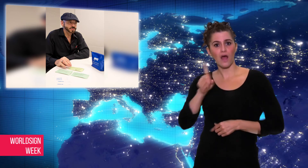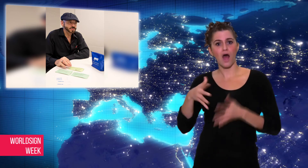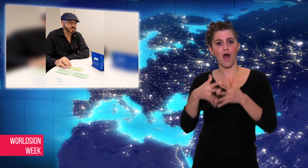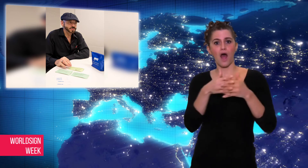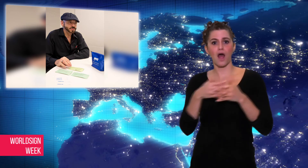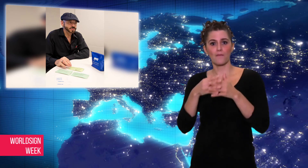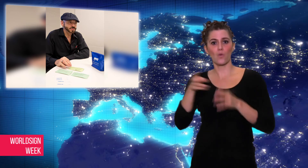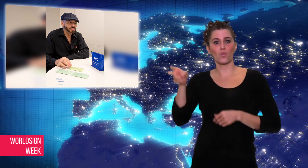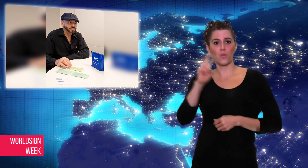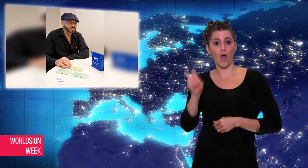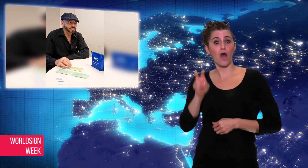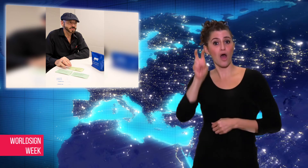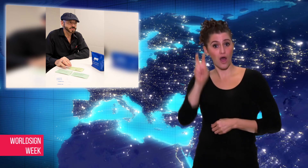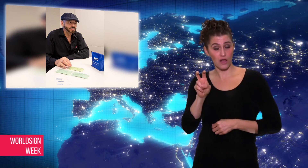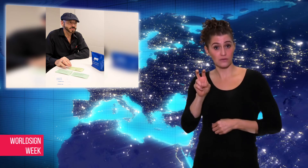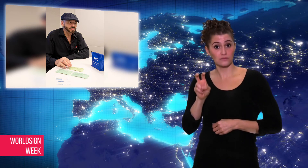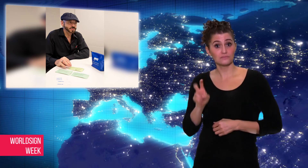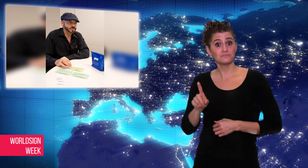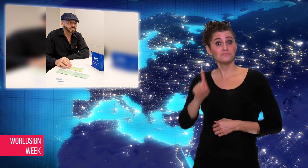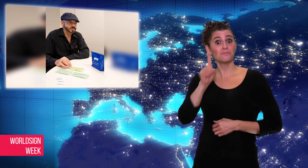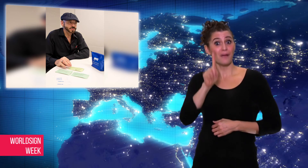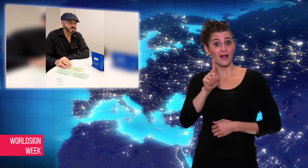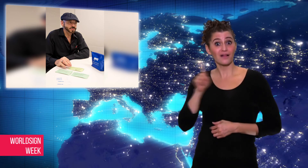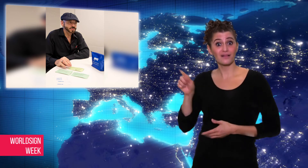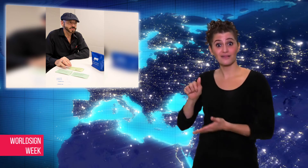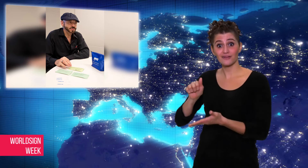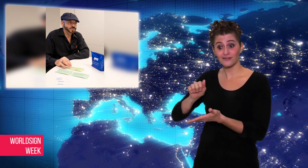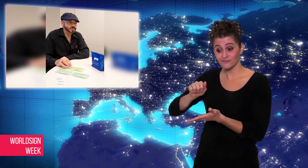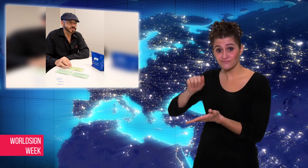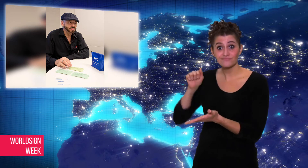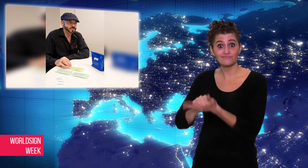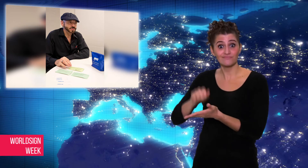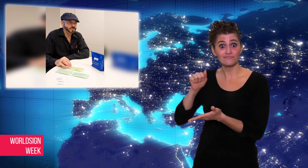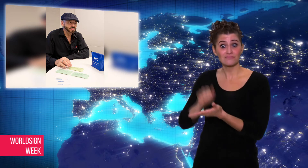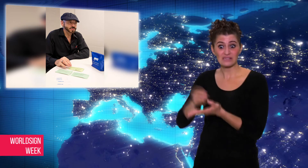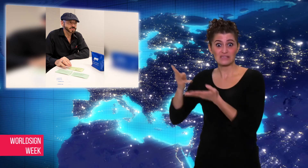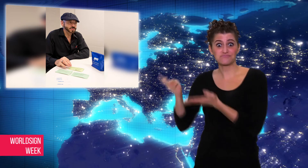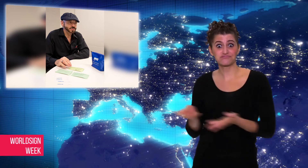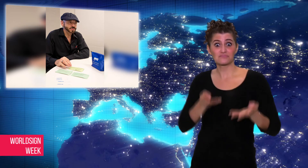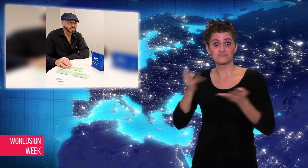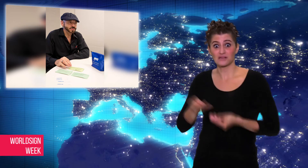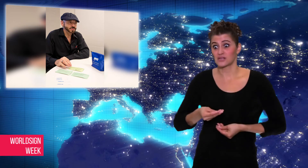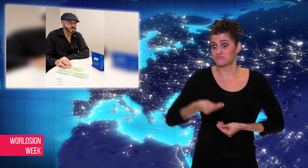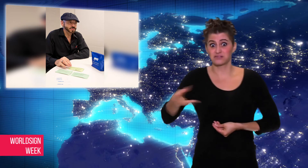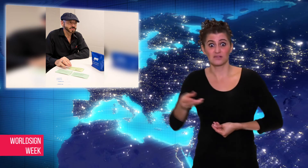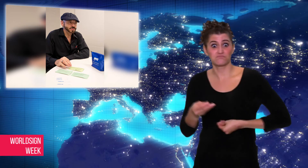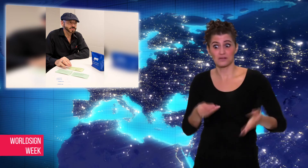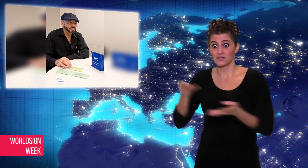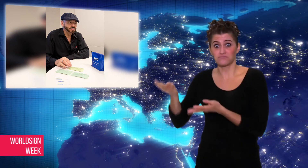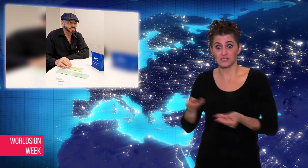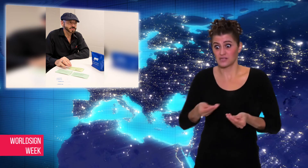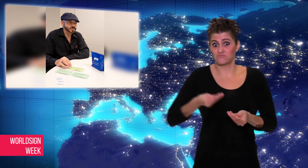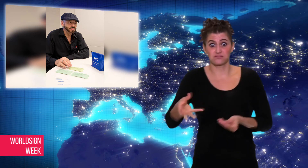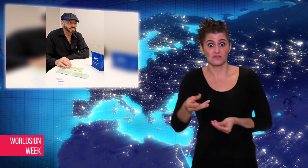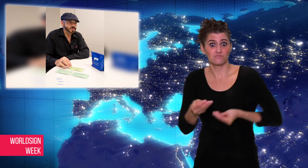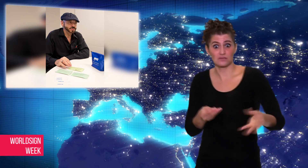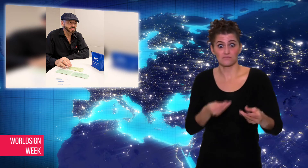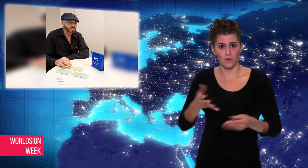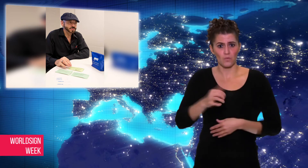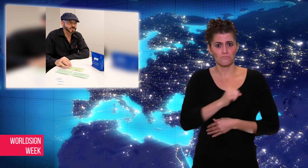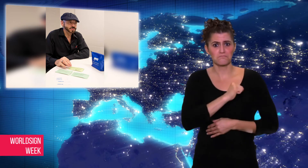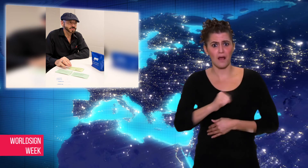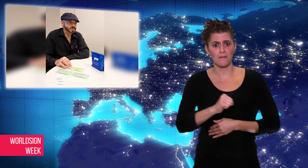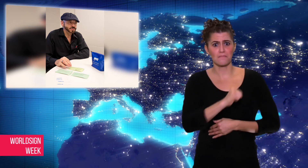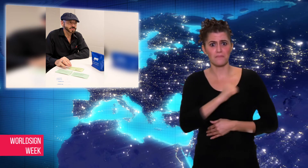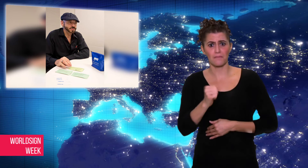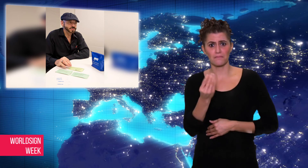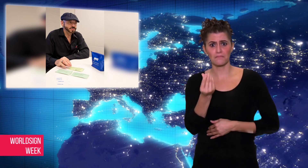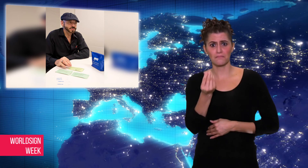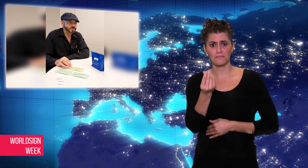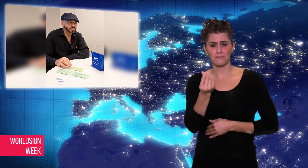organizations as people use drugs four